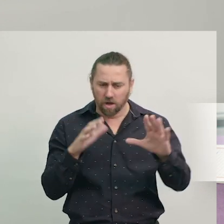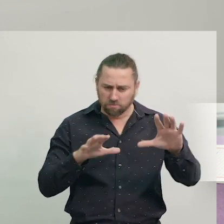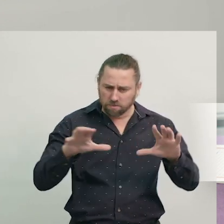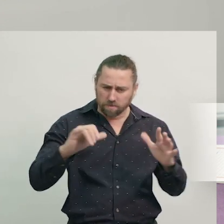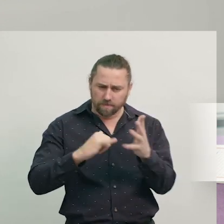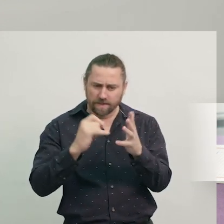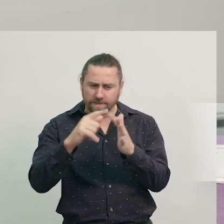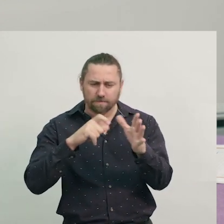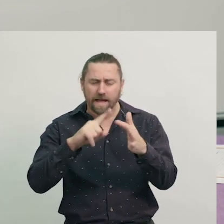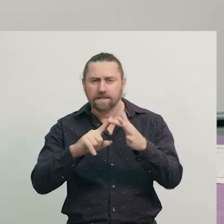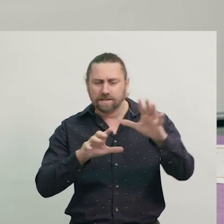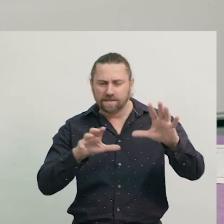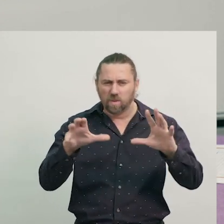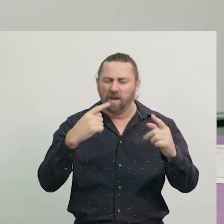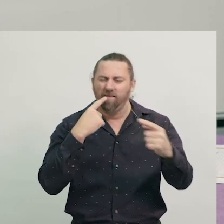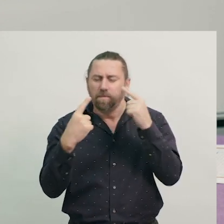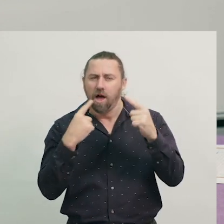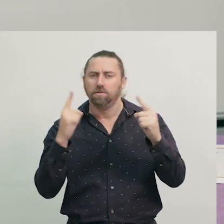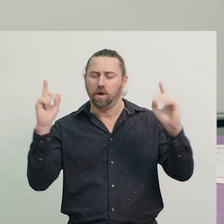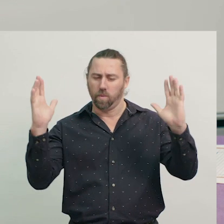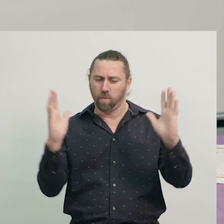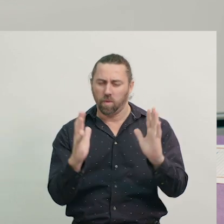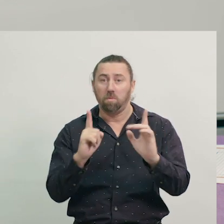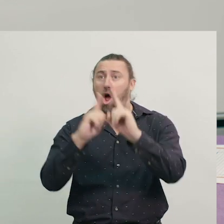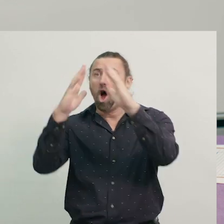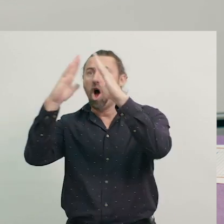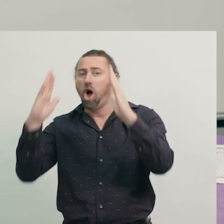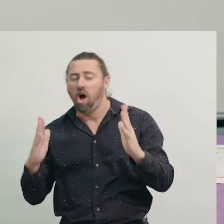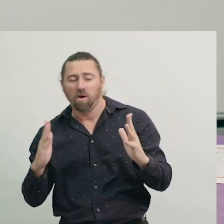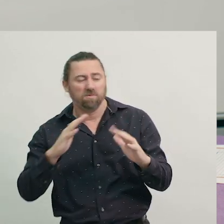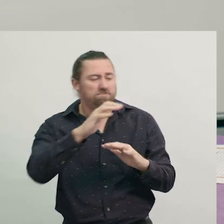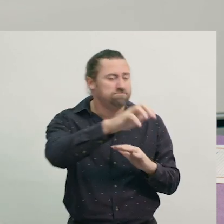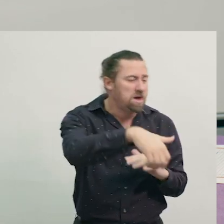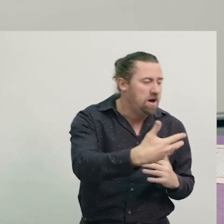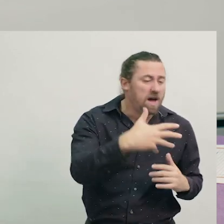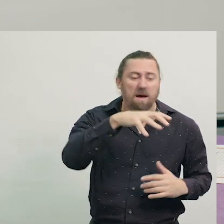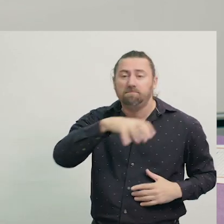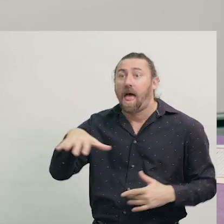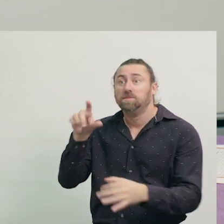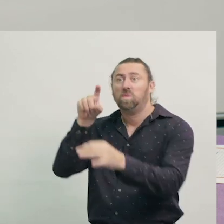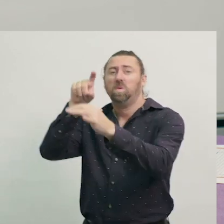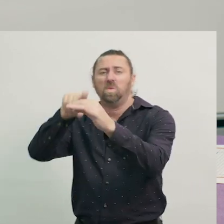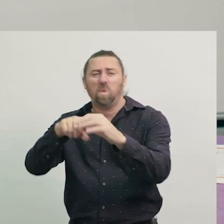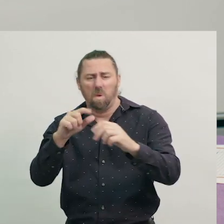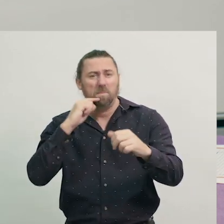to a smaller, more practical size. Home, mines, basketball courts, huge city buildings and even spacecraft,